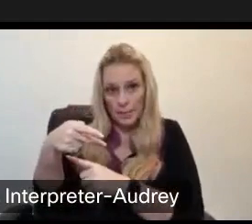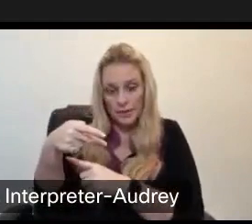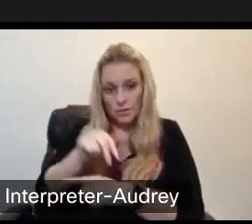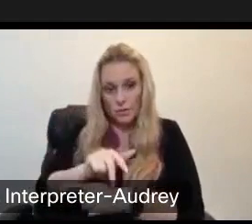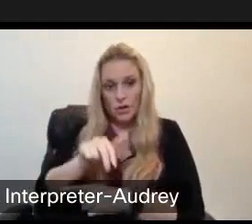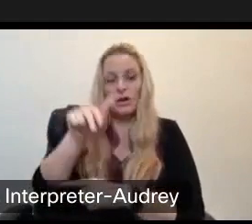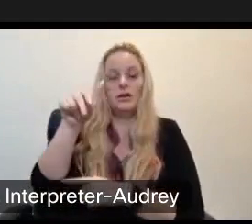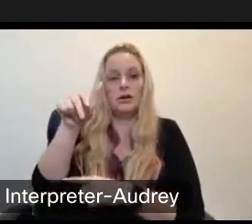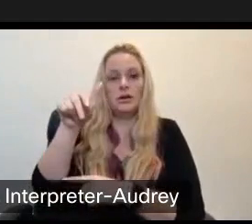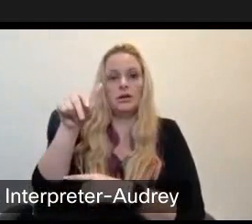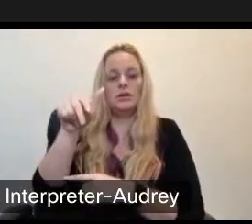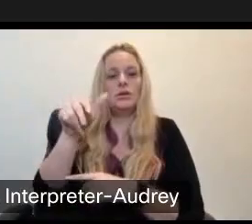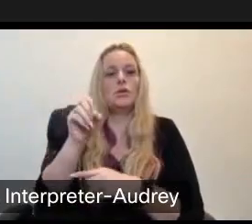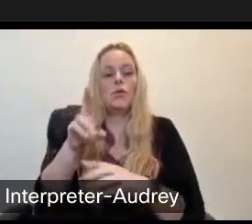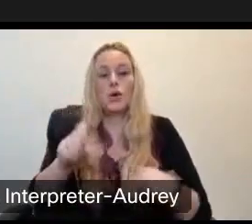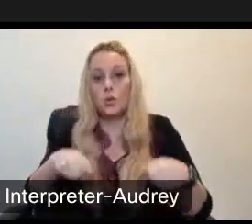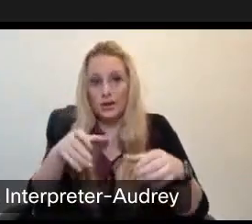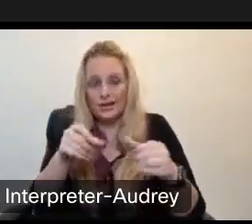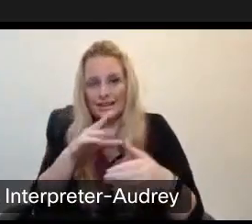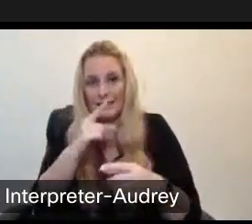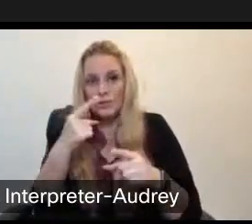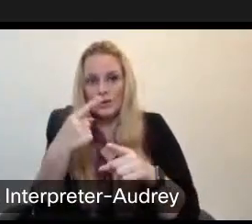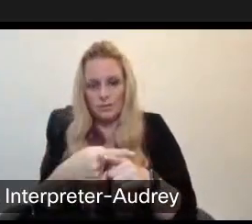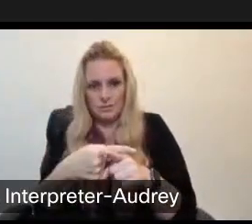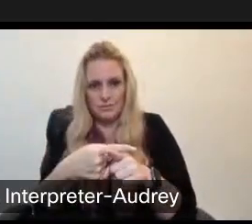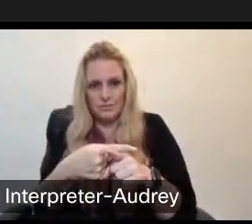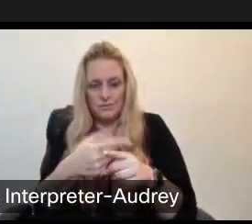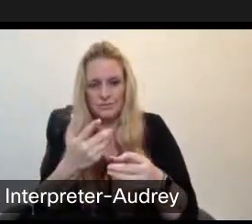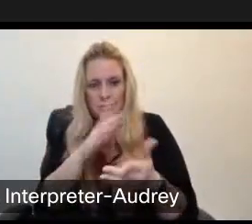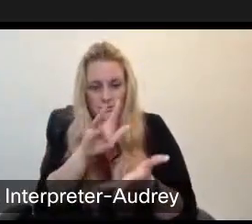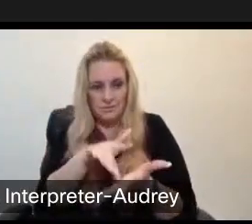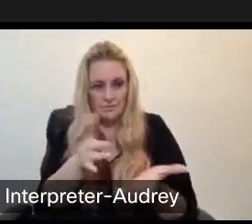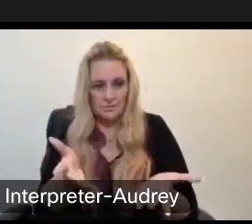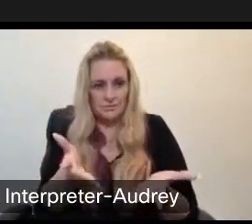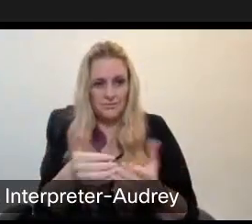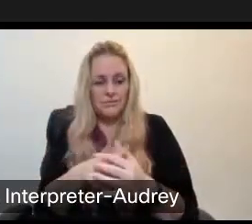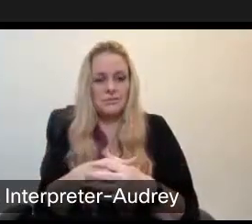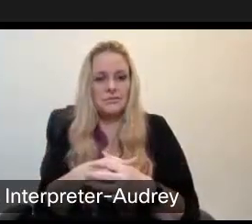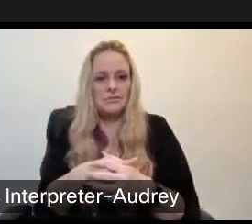Walking or willing into the middle of the intersection.